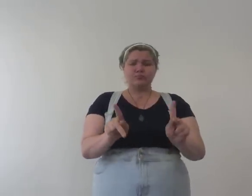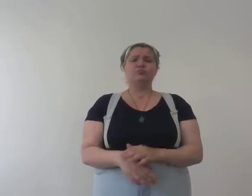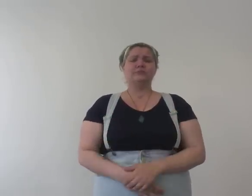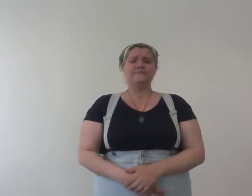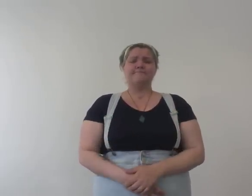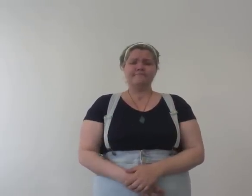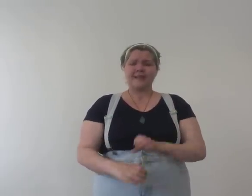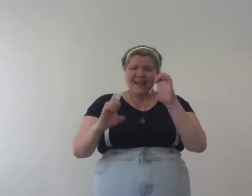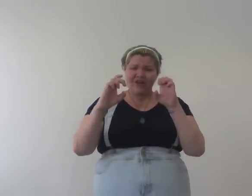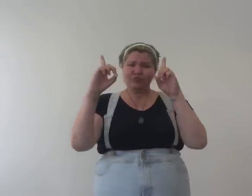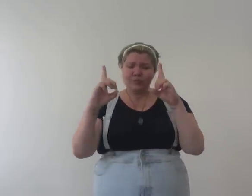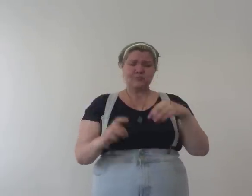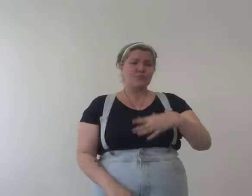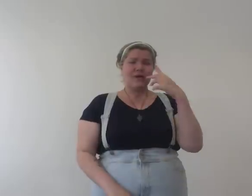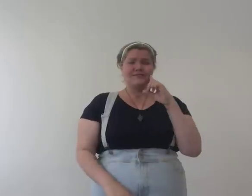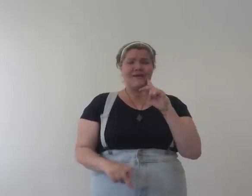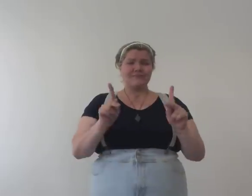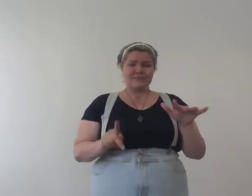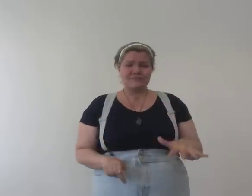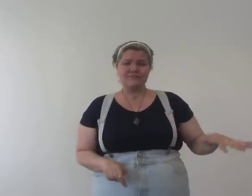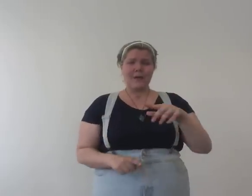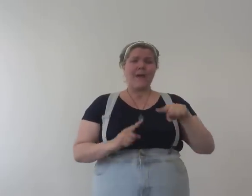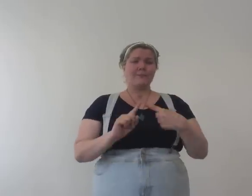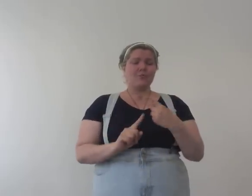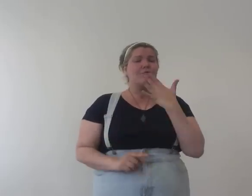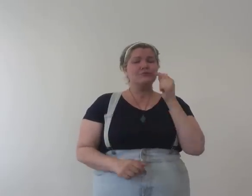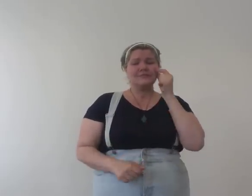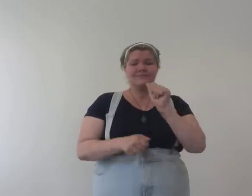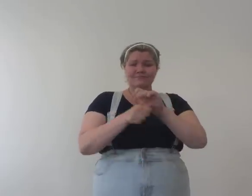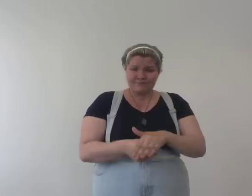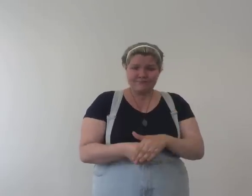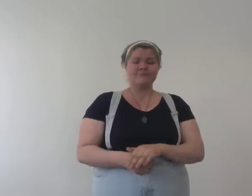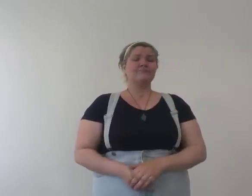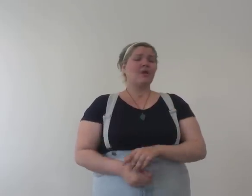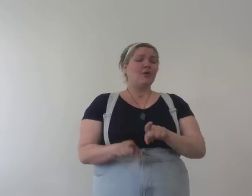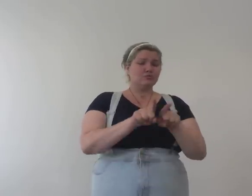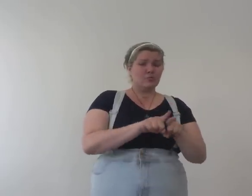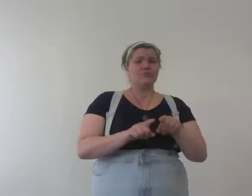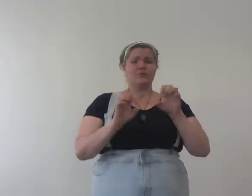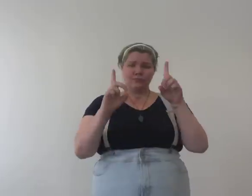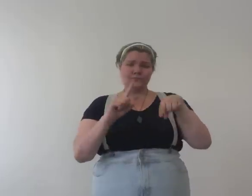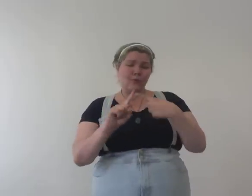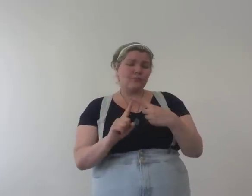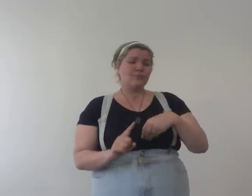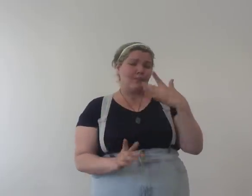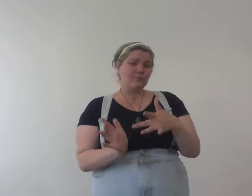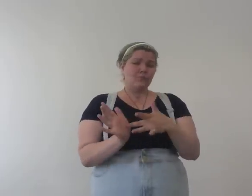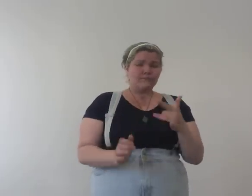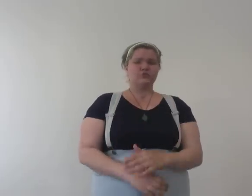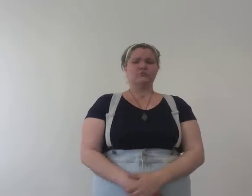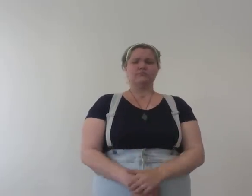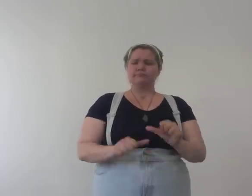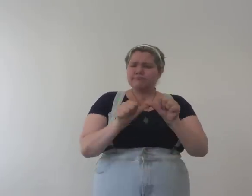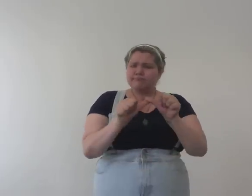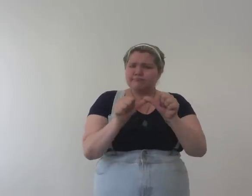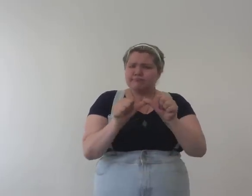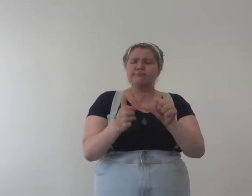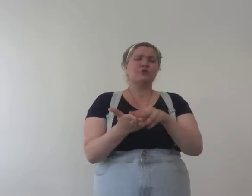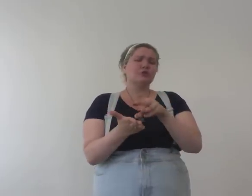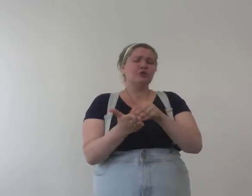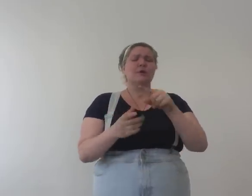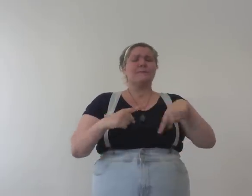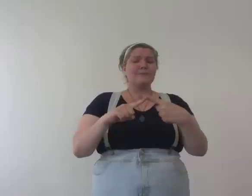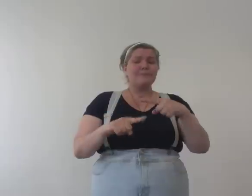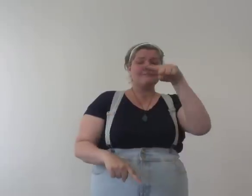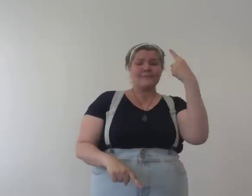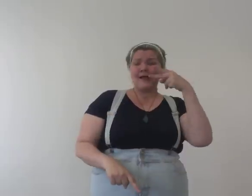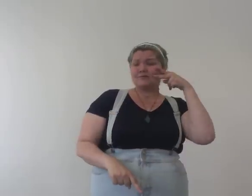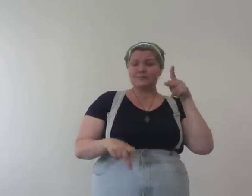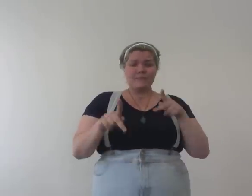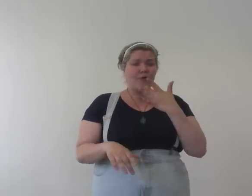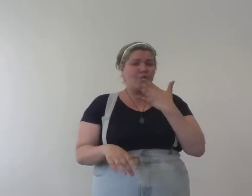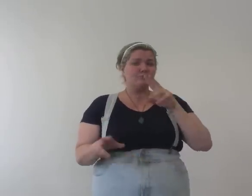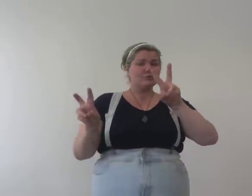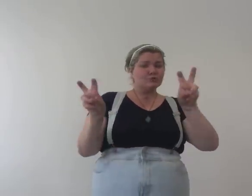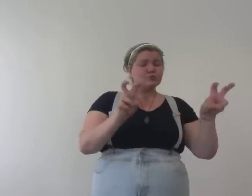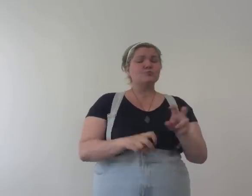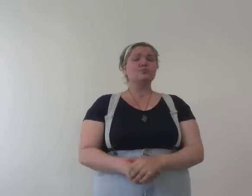educating white deaf people about racism and white privilege; and continually learning about Black, Indigenous, People of Colour’s issues.